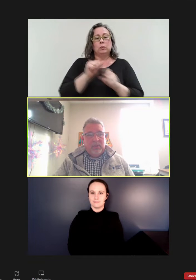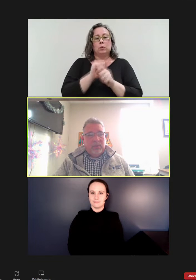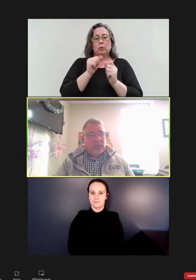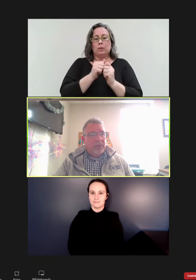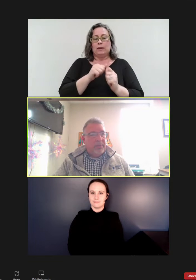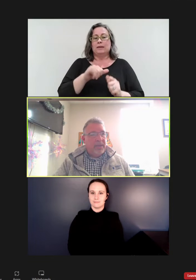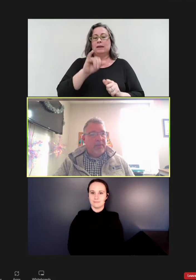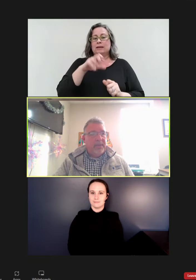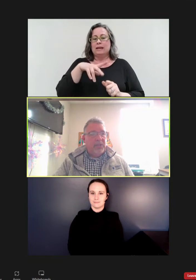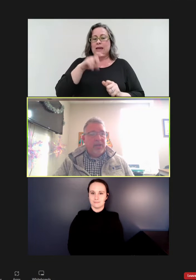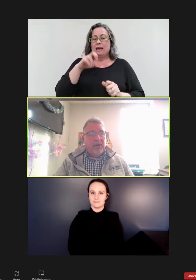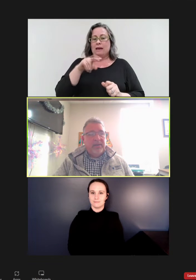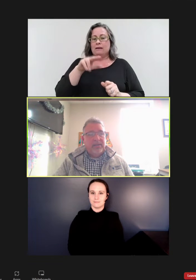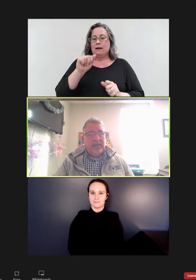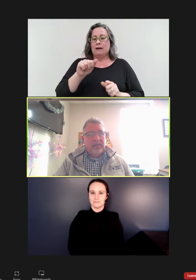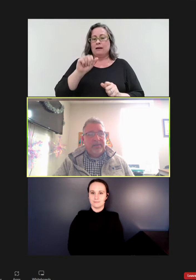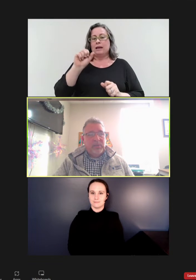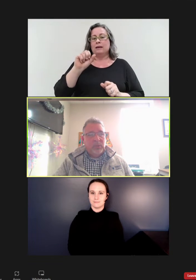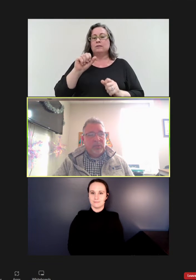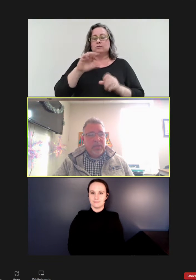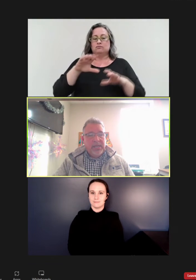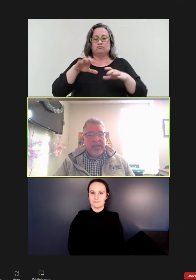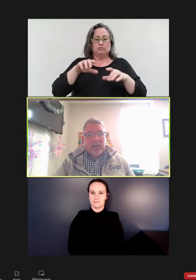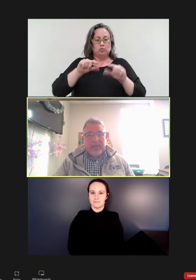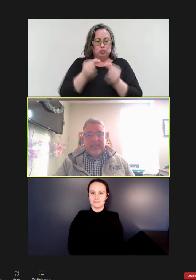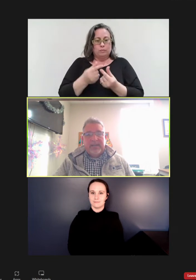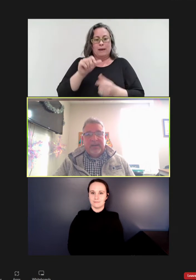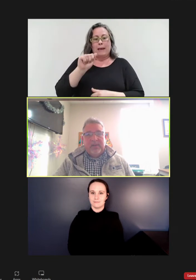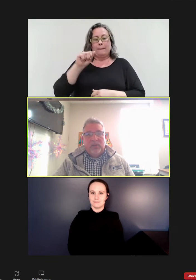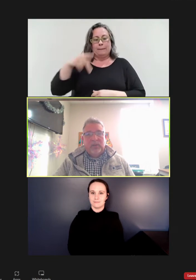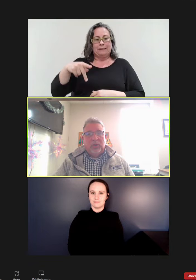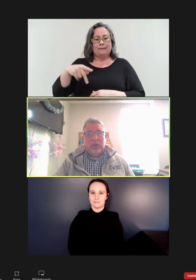We worked with our Medicaid managed care individuals. And we decided that we would